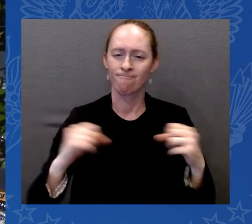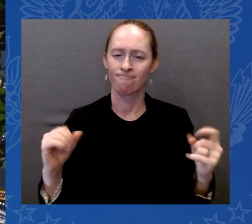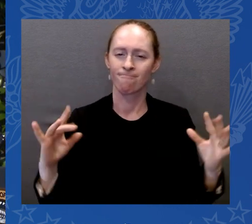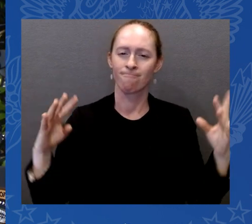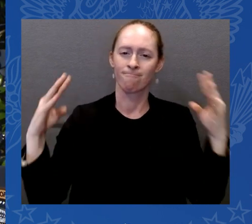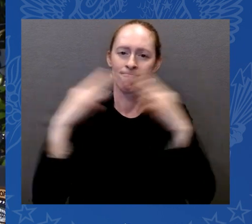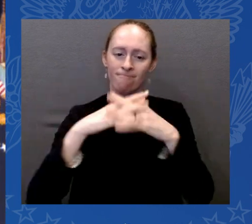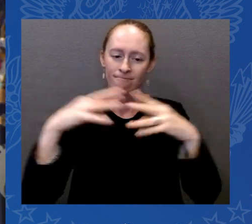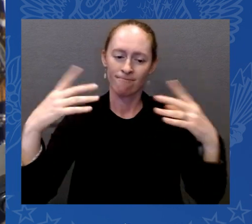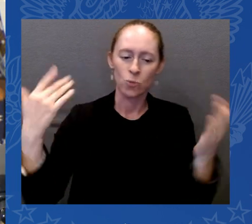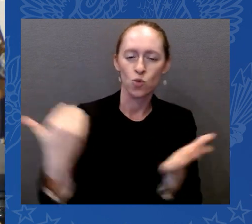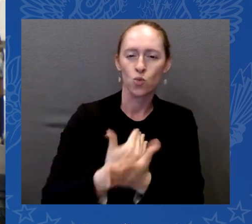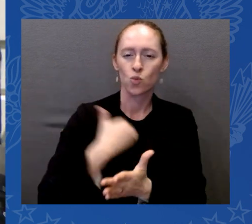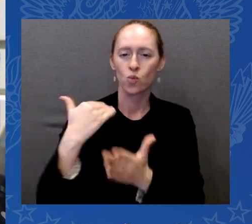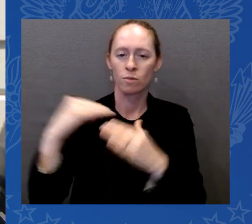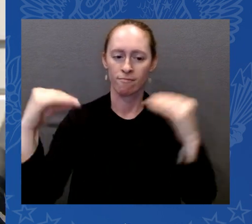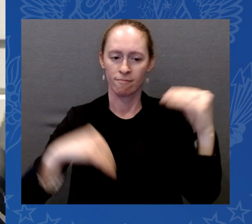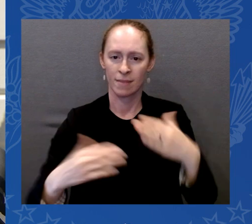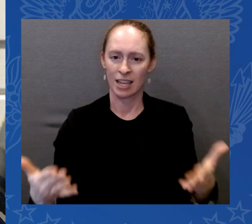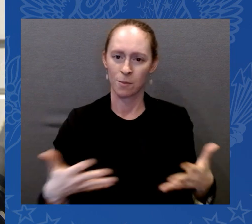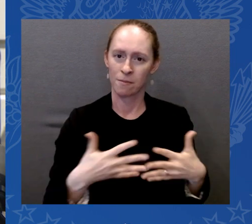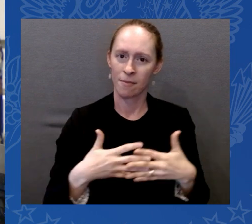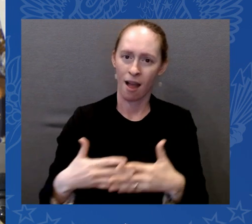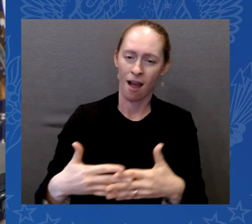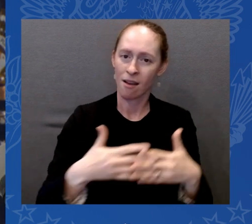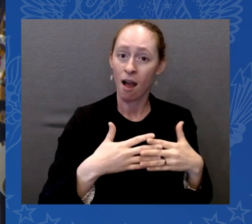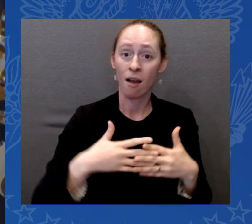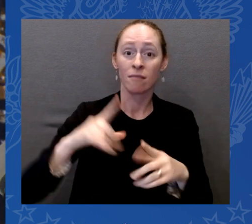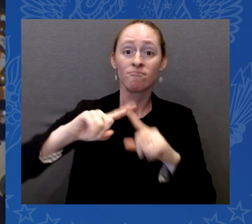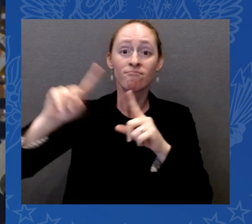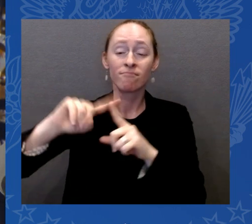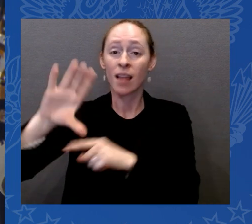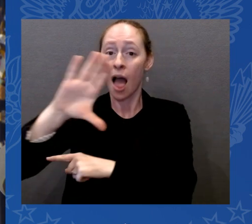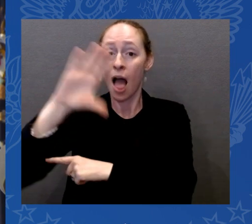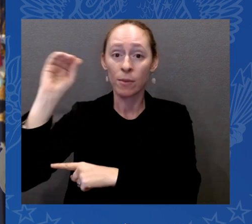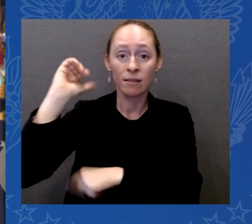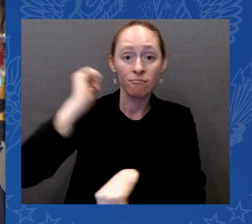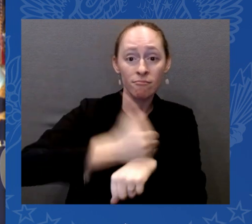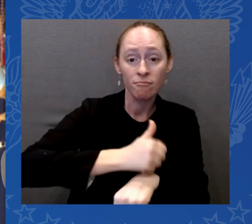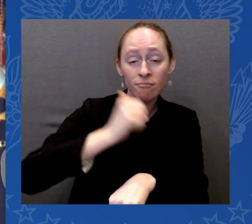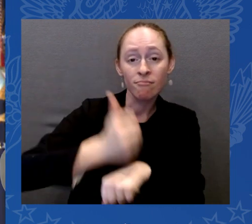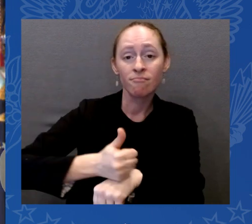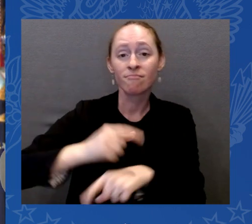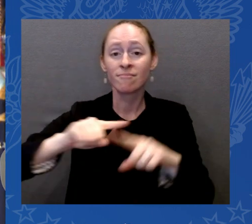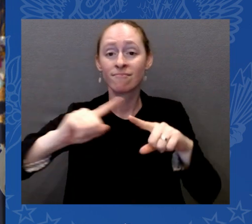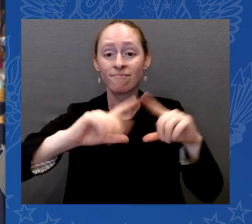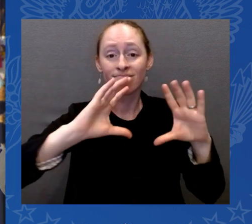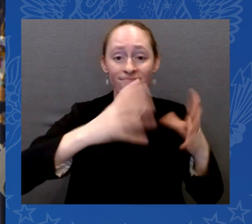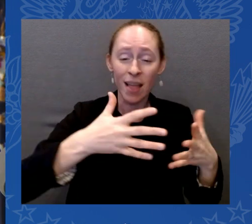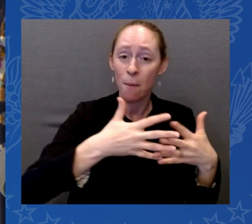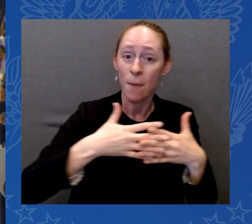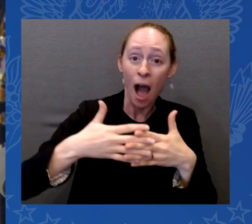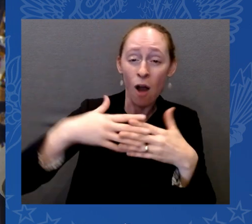with American companies, with American-made products. And after years of some of the biggest corporations